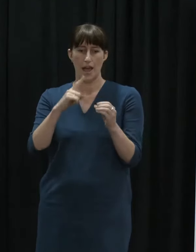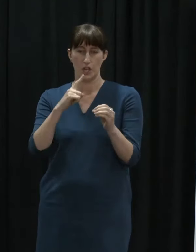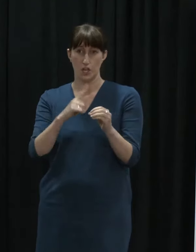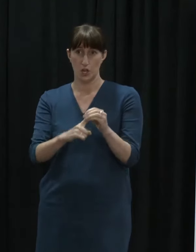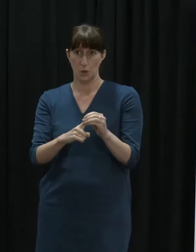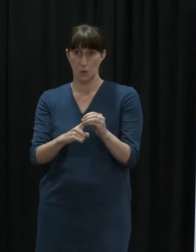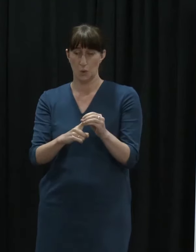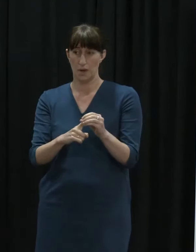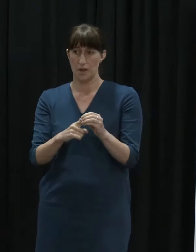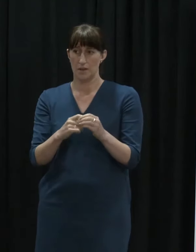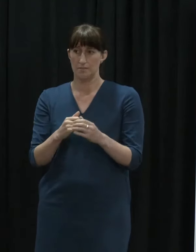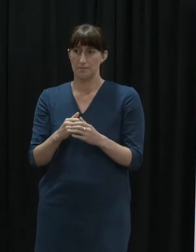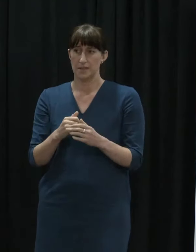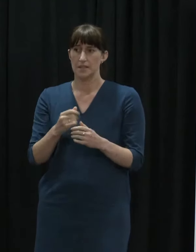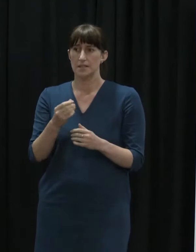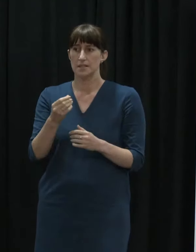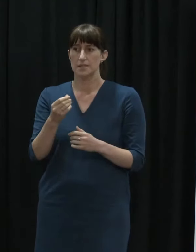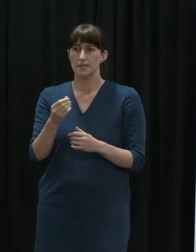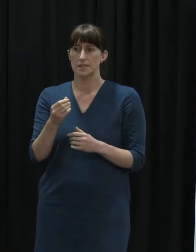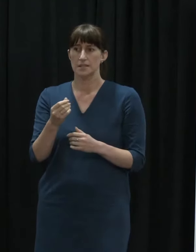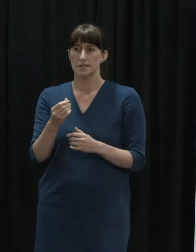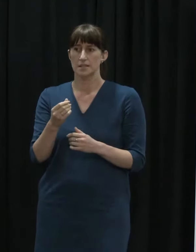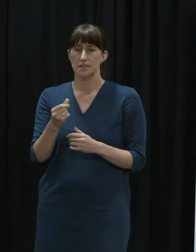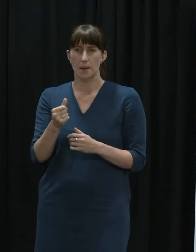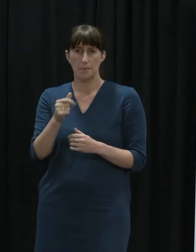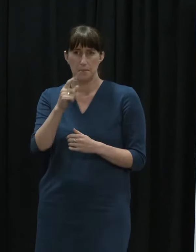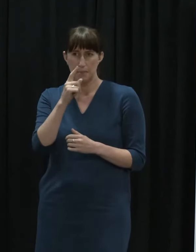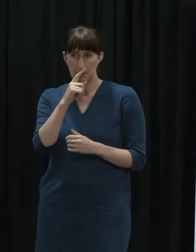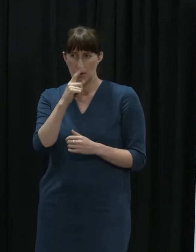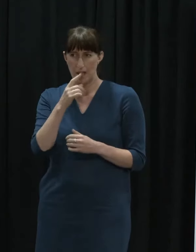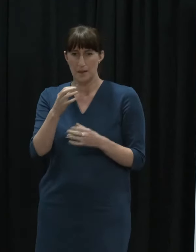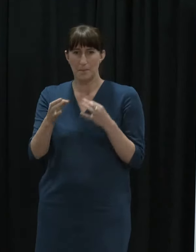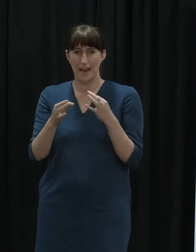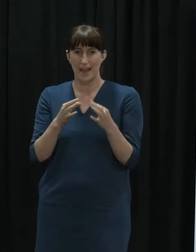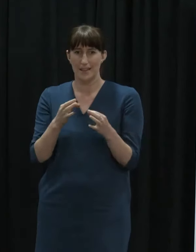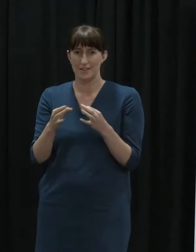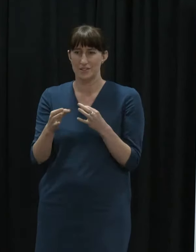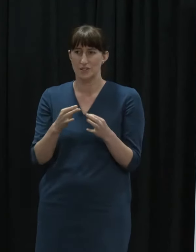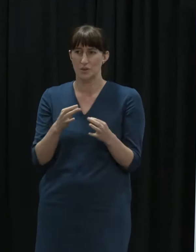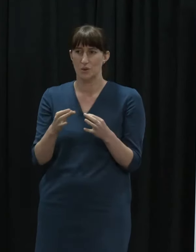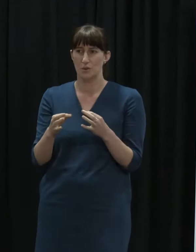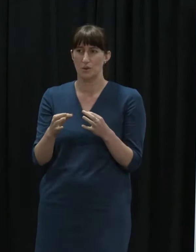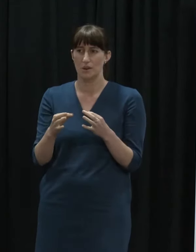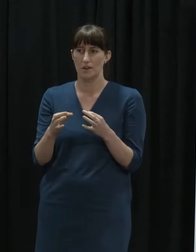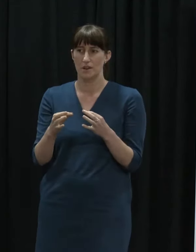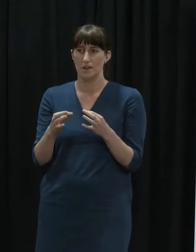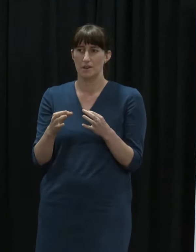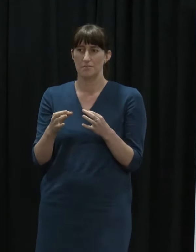about the fact that people who overseas might be looking at